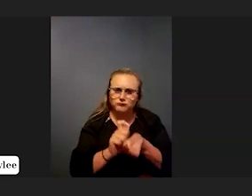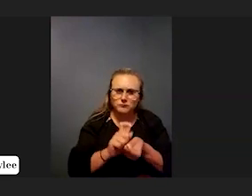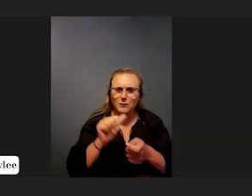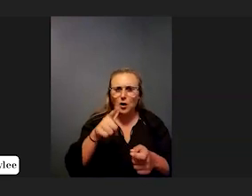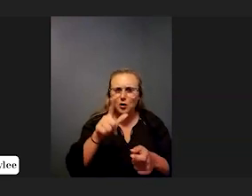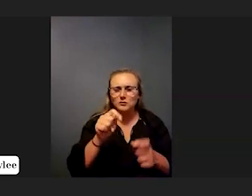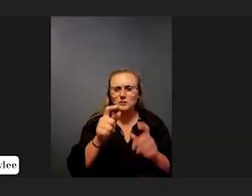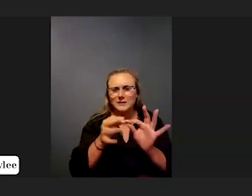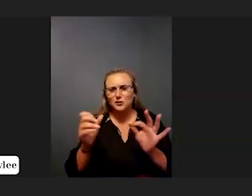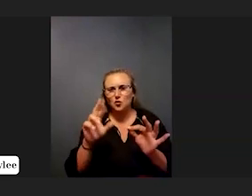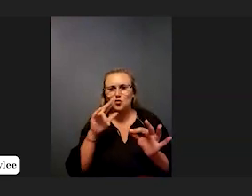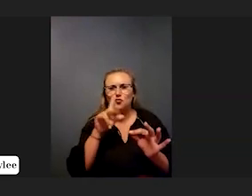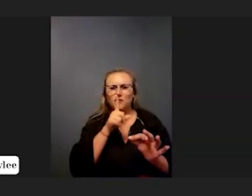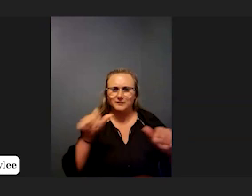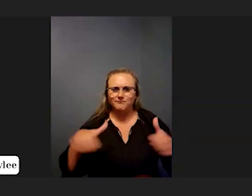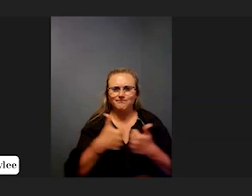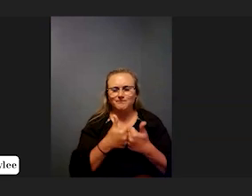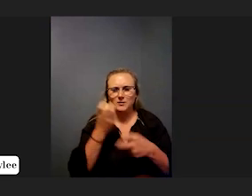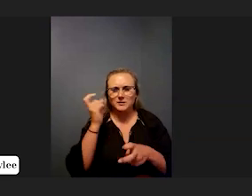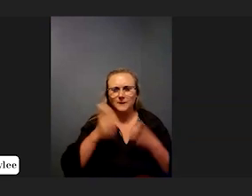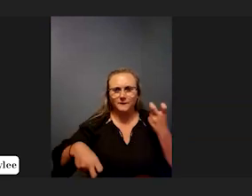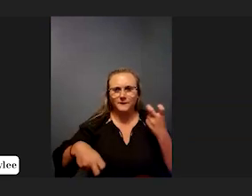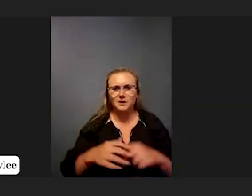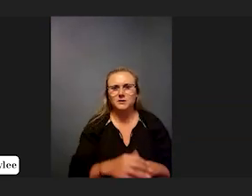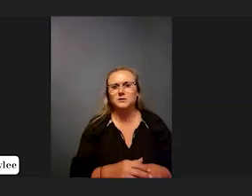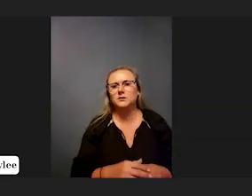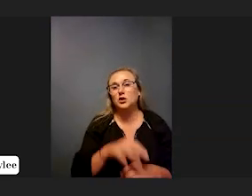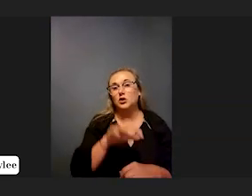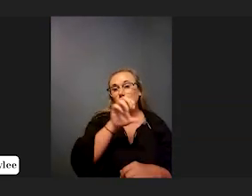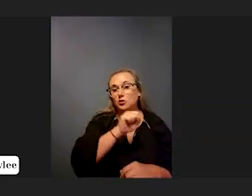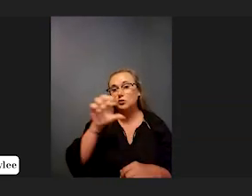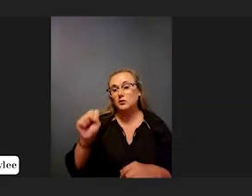In Social Studies and History. Um, maps are a really big challenge.